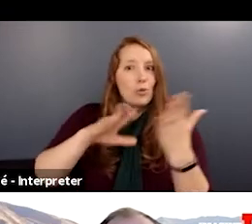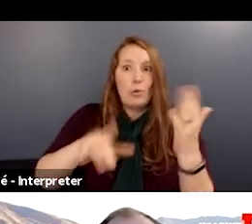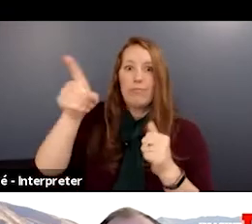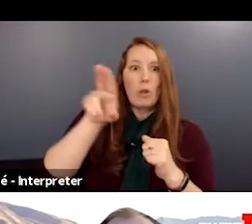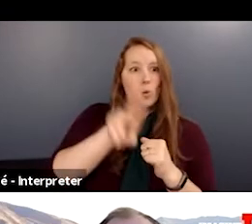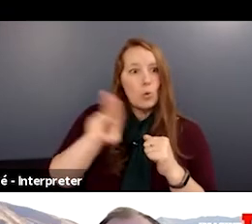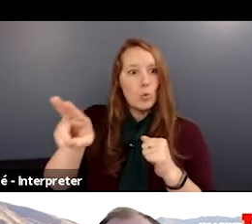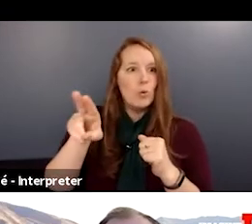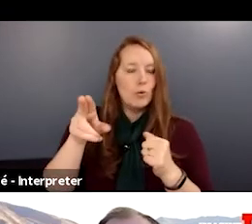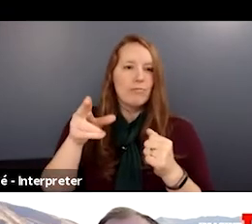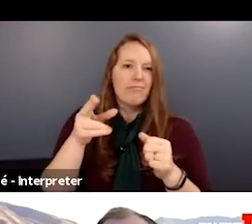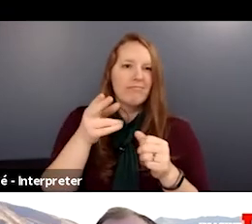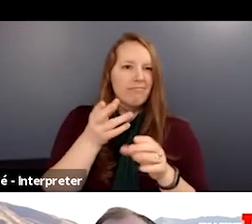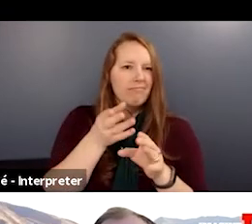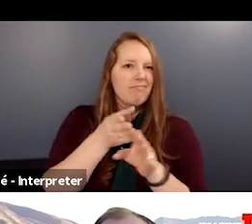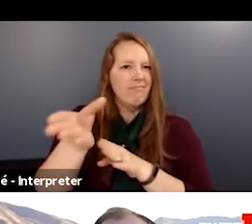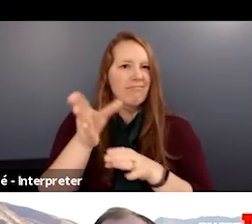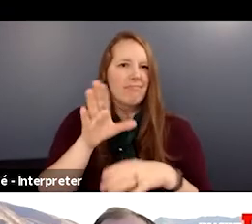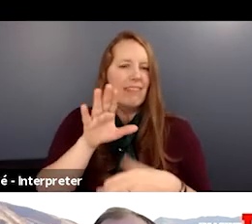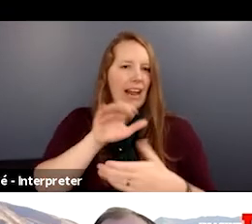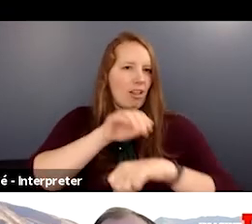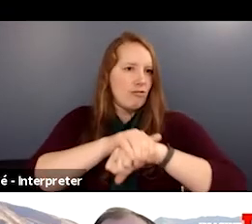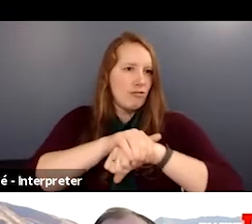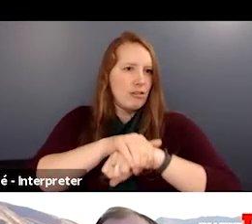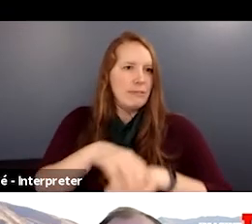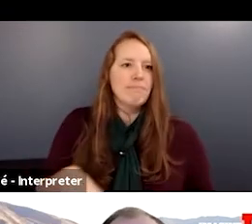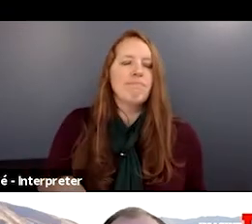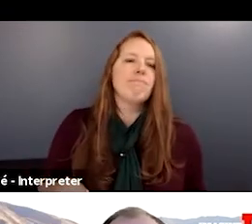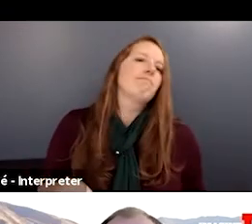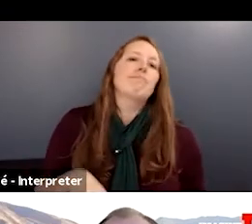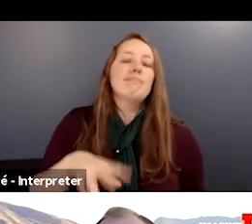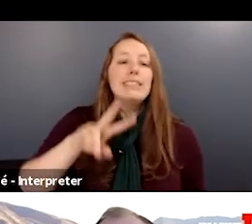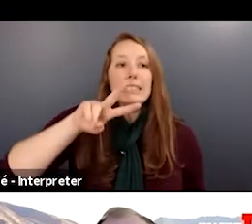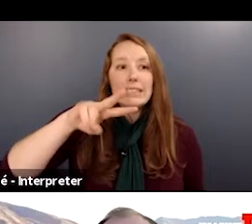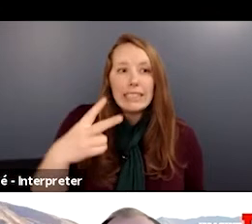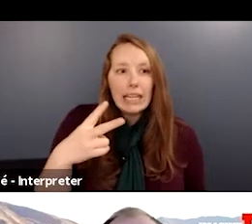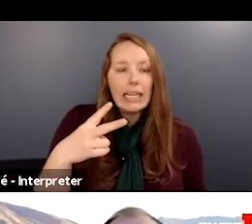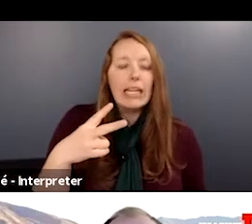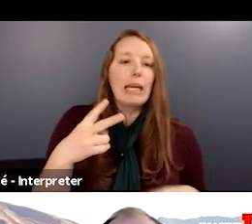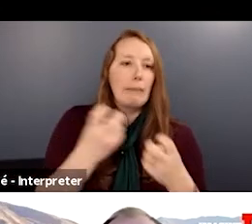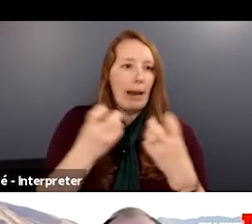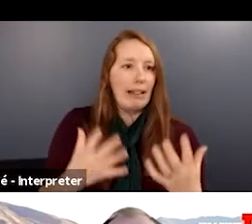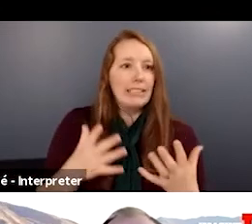Our second panelist is another student here at Salt Lake Community College. His name is Derrick Tuff.